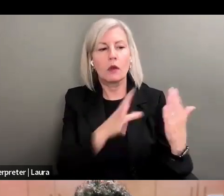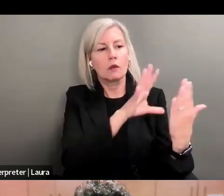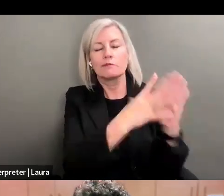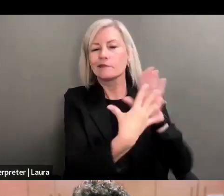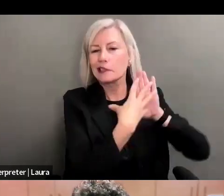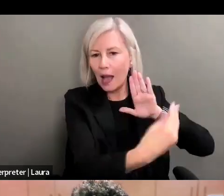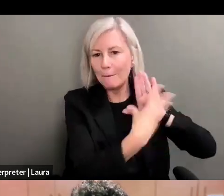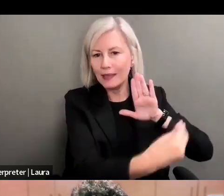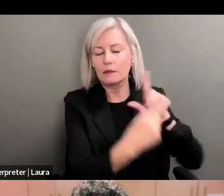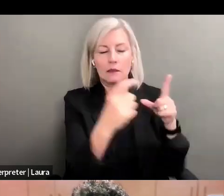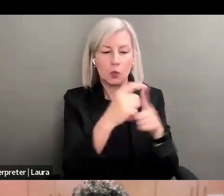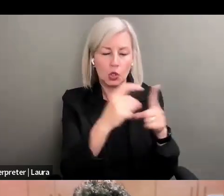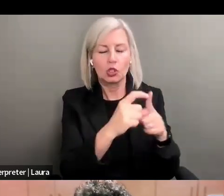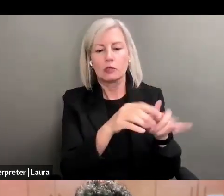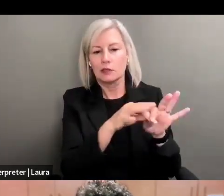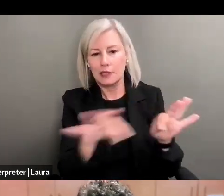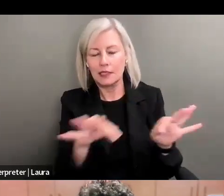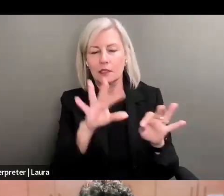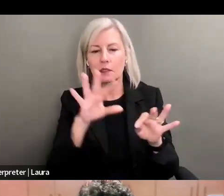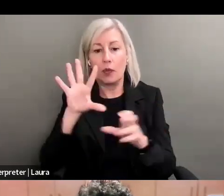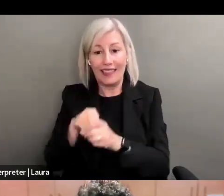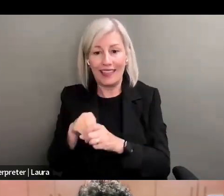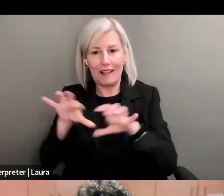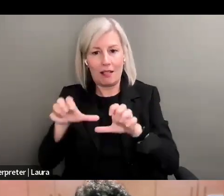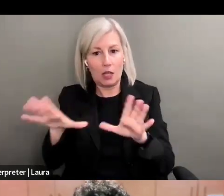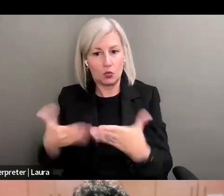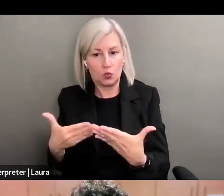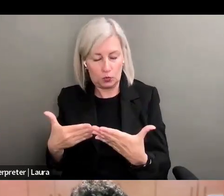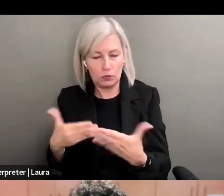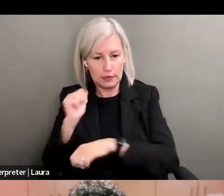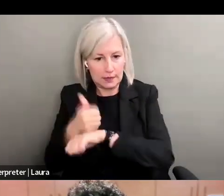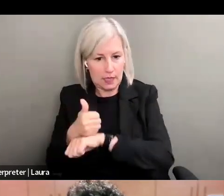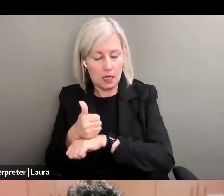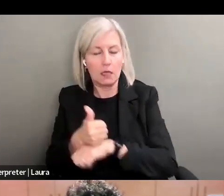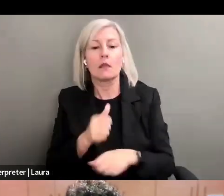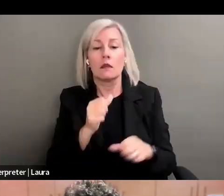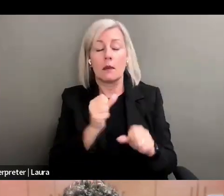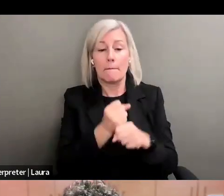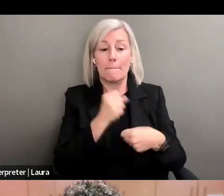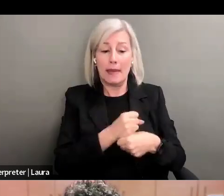or words and background noise in a classroom setting. This makes the assessment, in my opinion, more functional